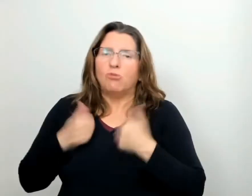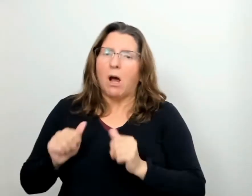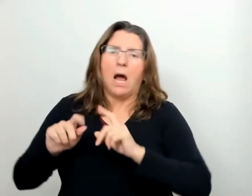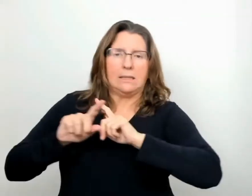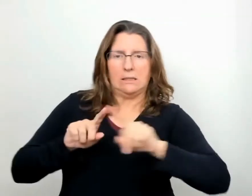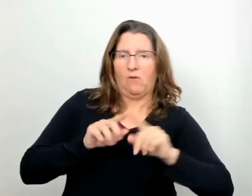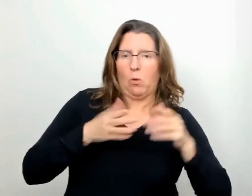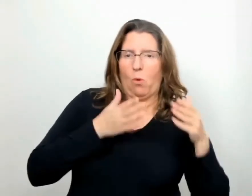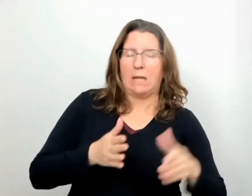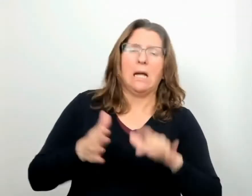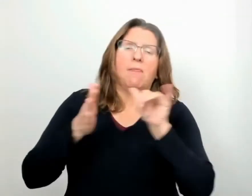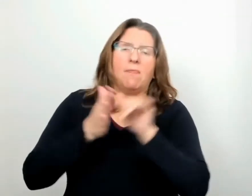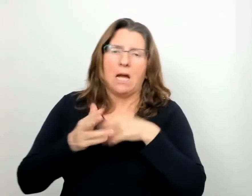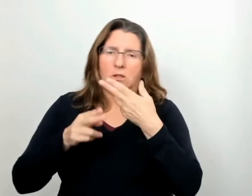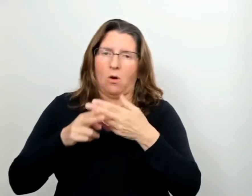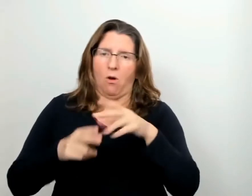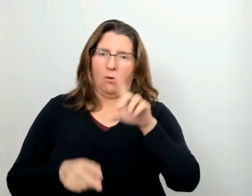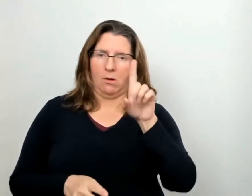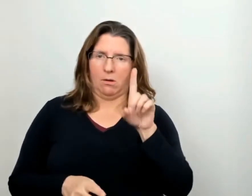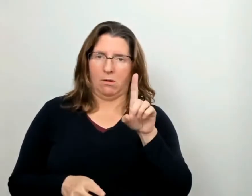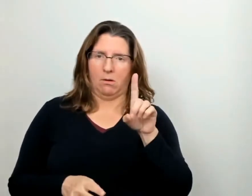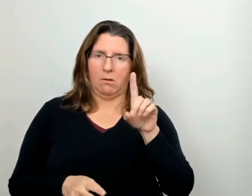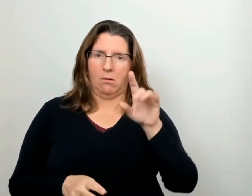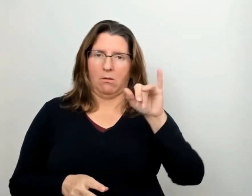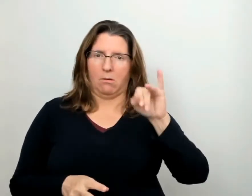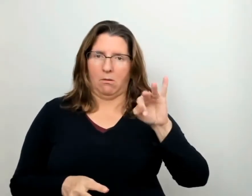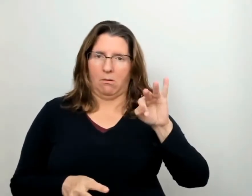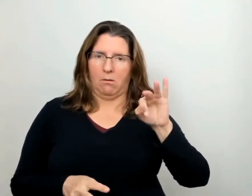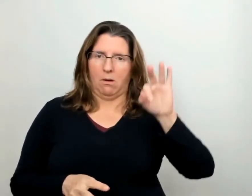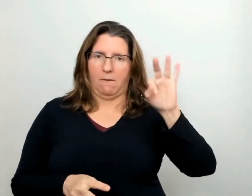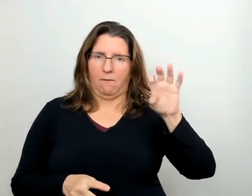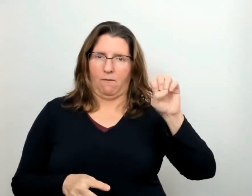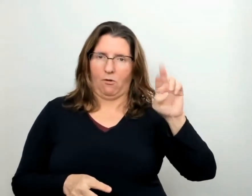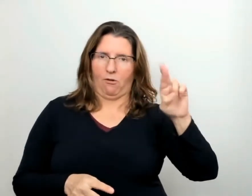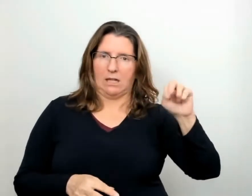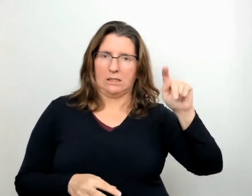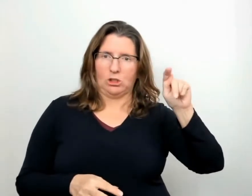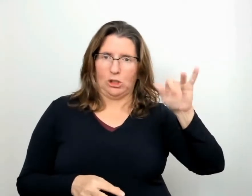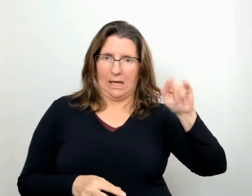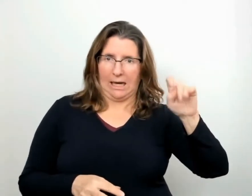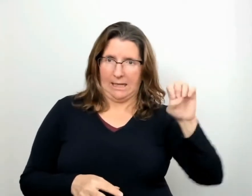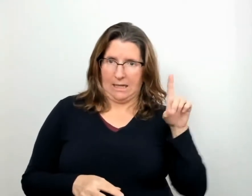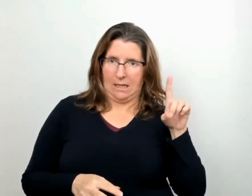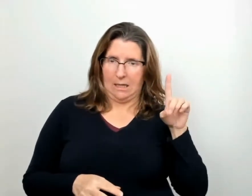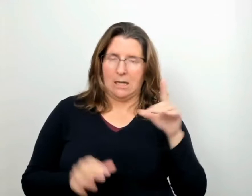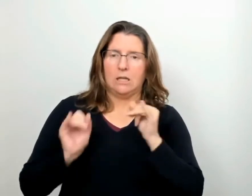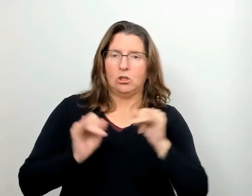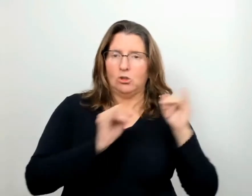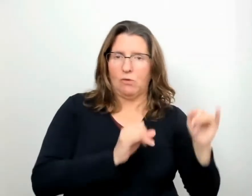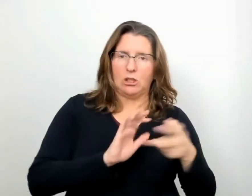Different alternatives should be attempted. This is what we refer to as differentiated instruction.